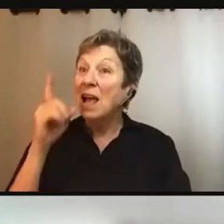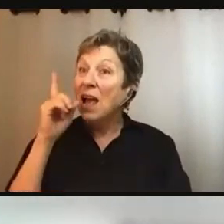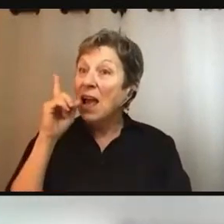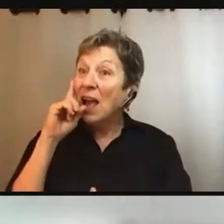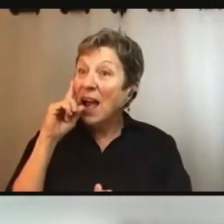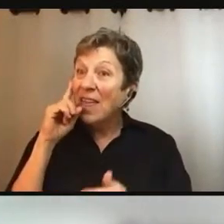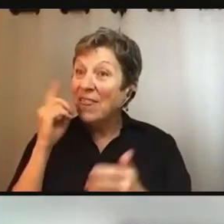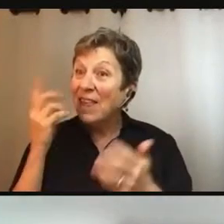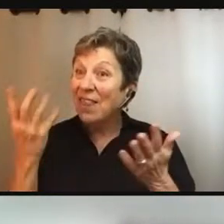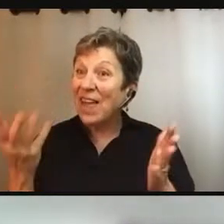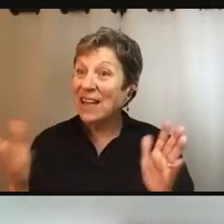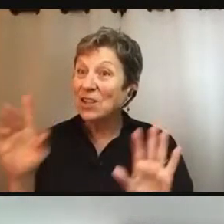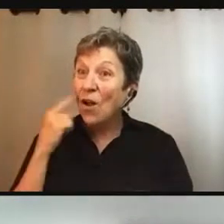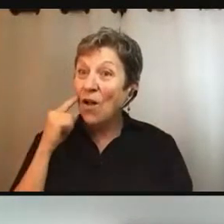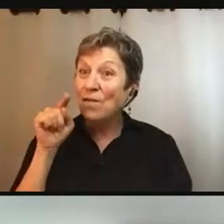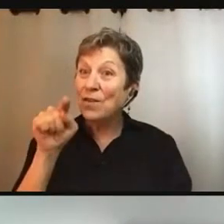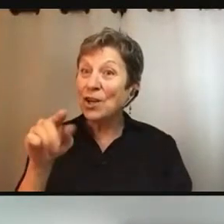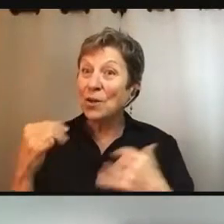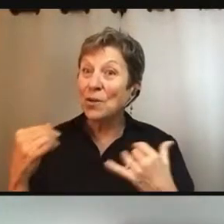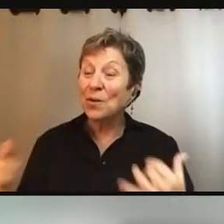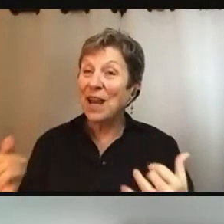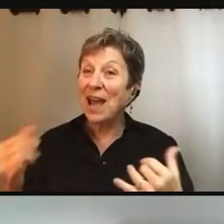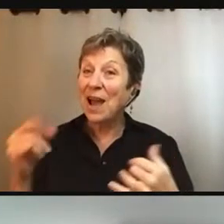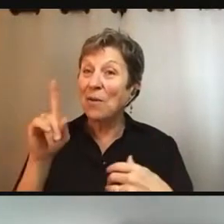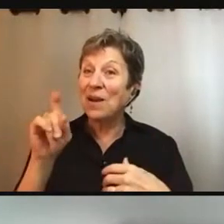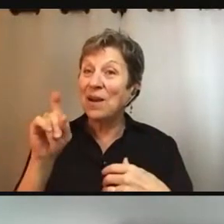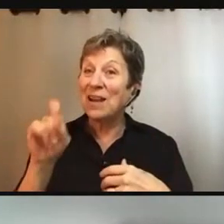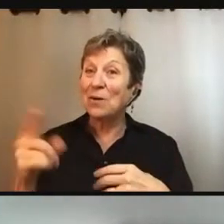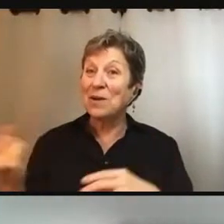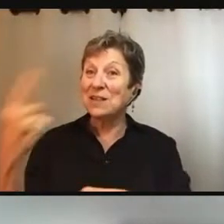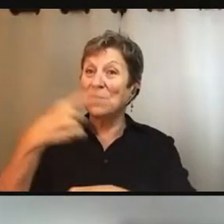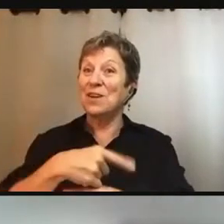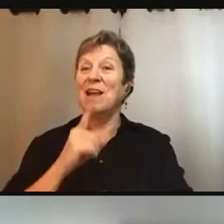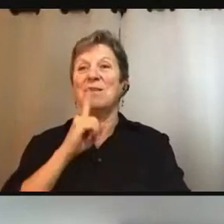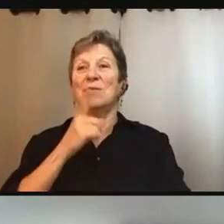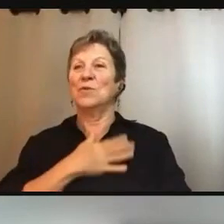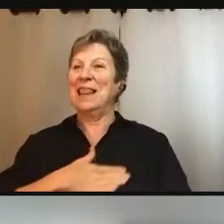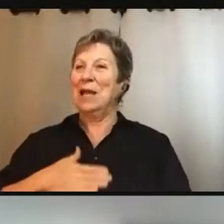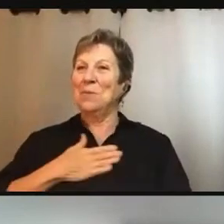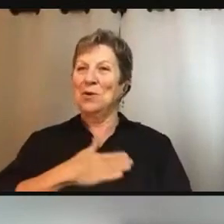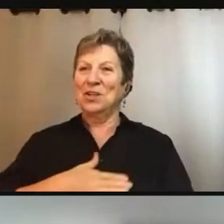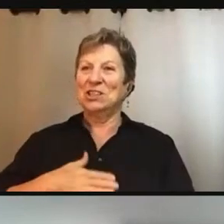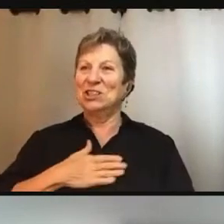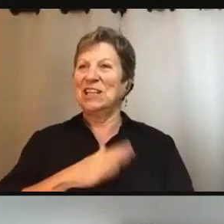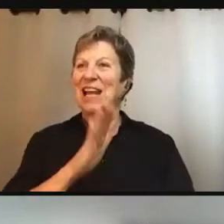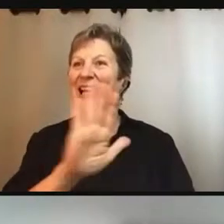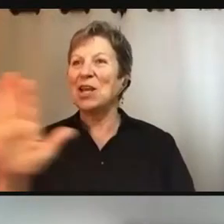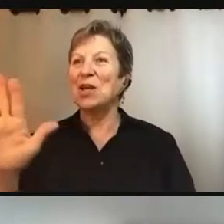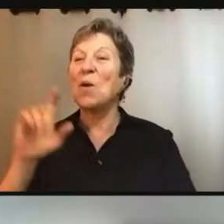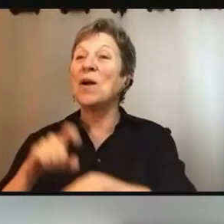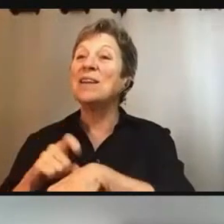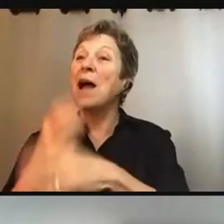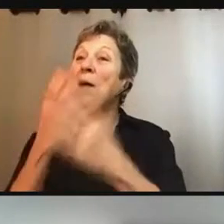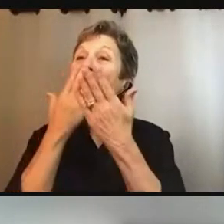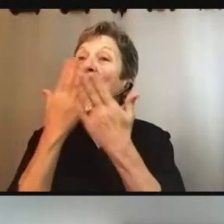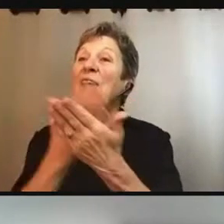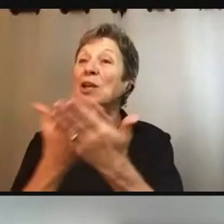IS ABSOLUTELY IMPORTANT.